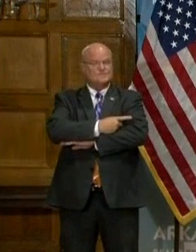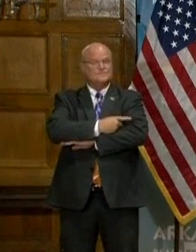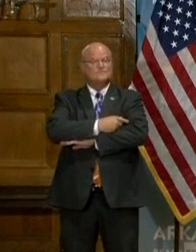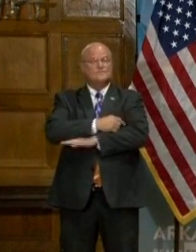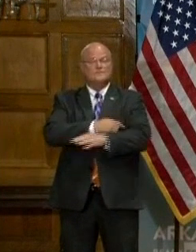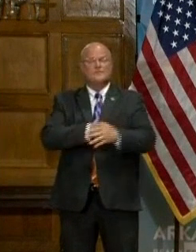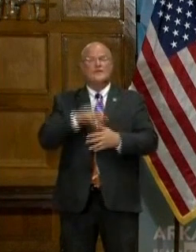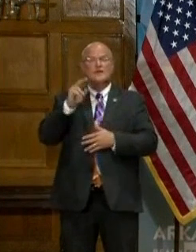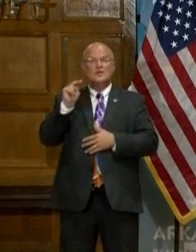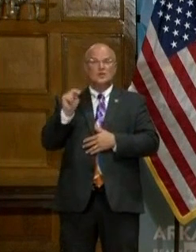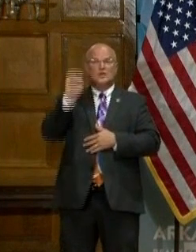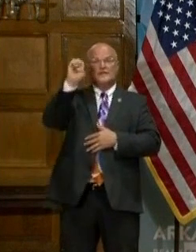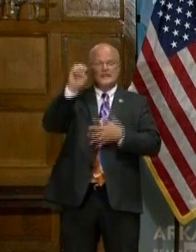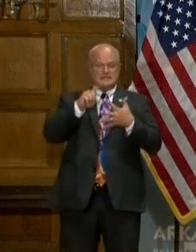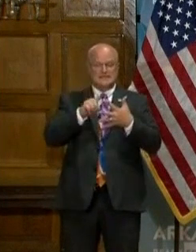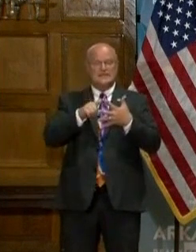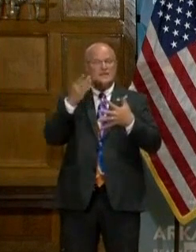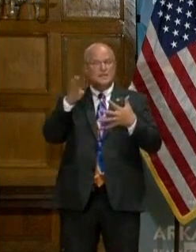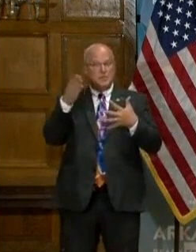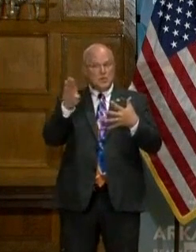IN CASES WITH THE BEGINNING OF